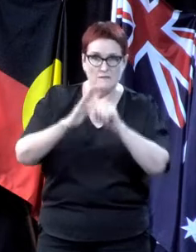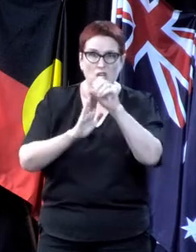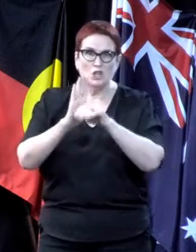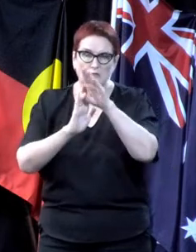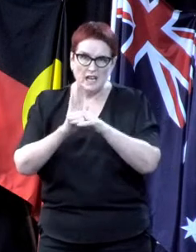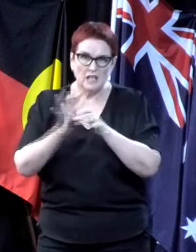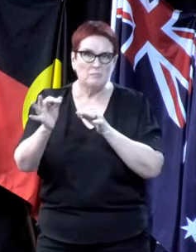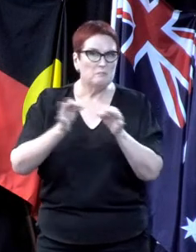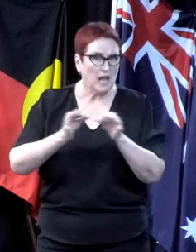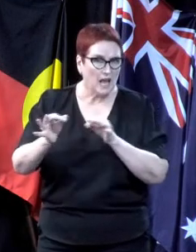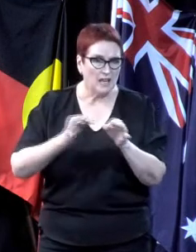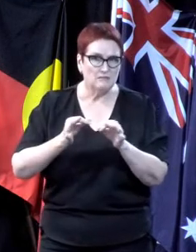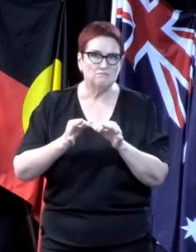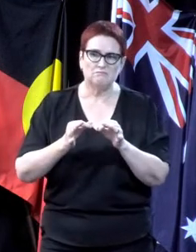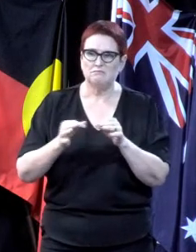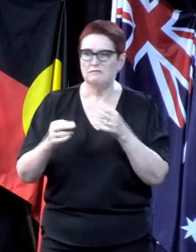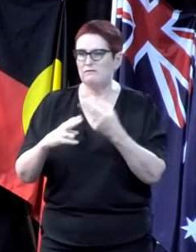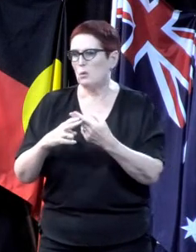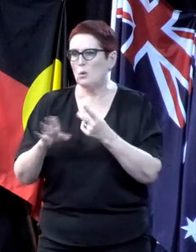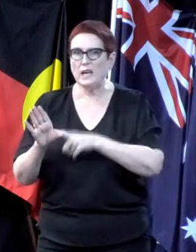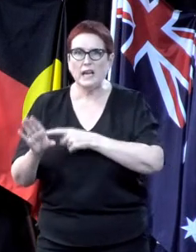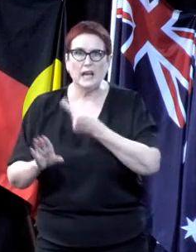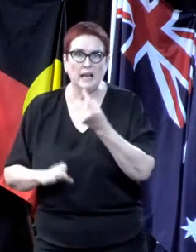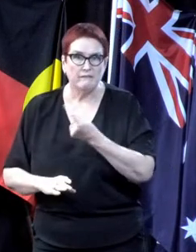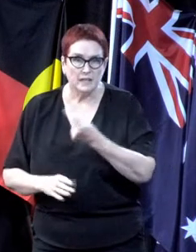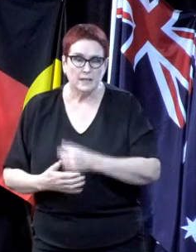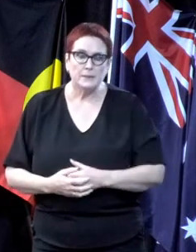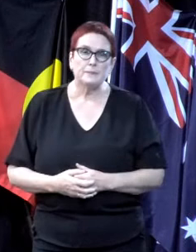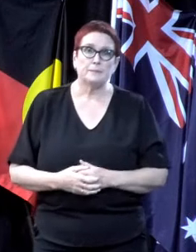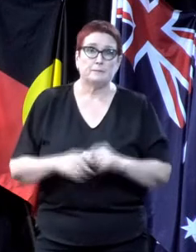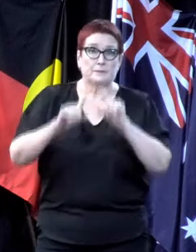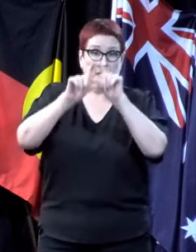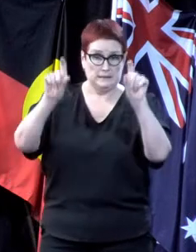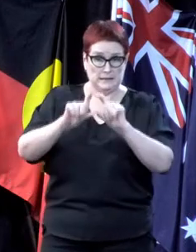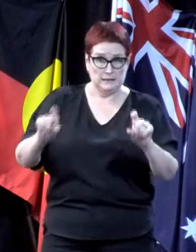that was designed in year 11, it states what this student can do